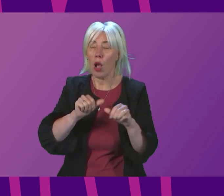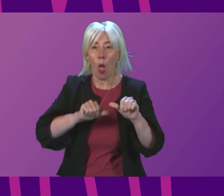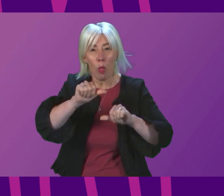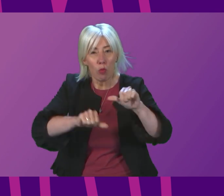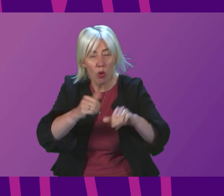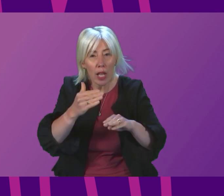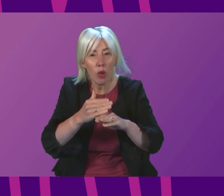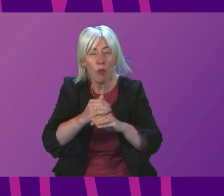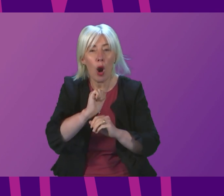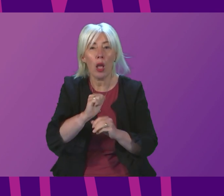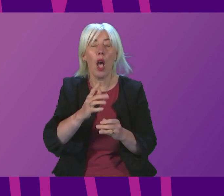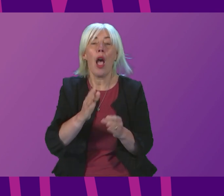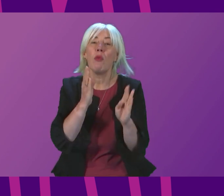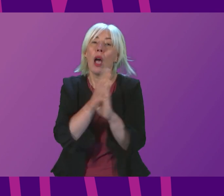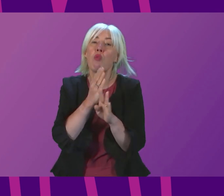yard was in private ownership.